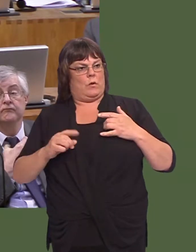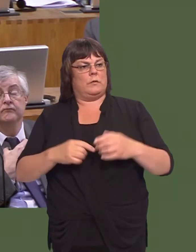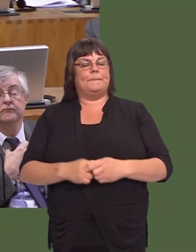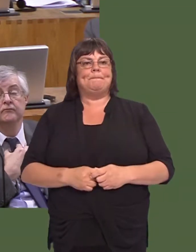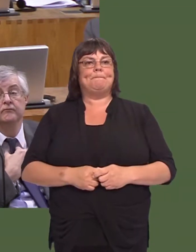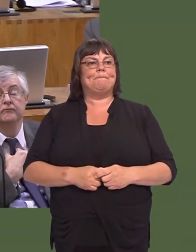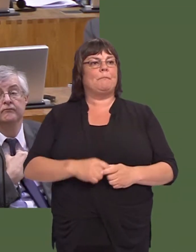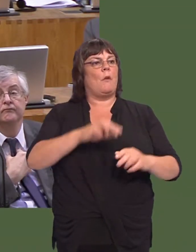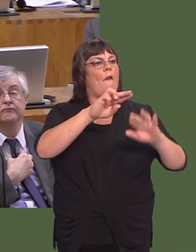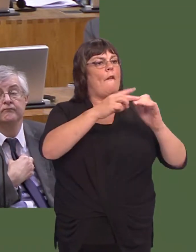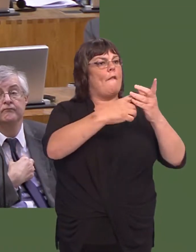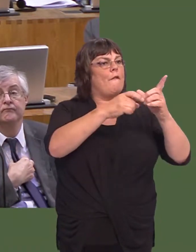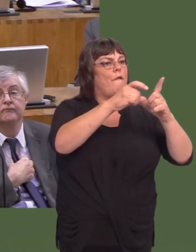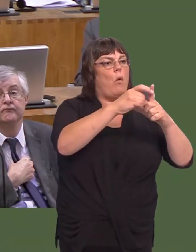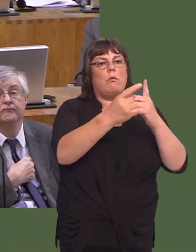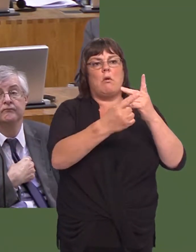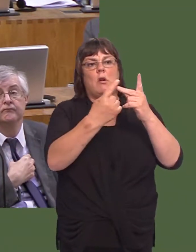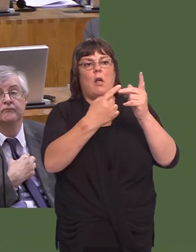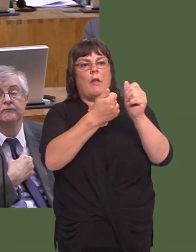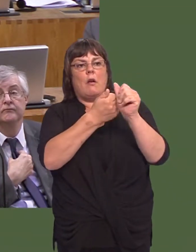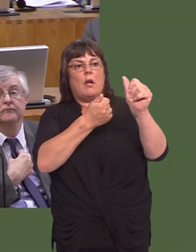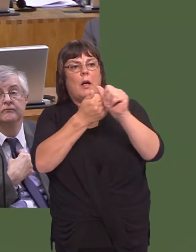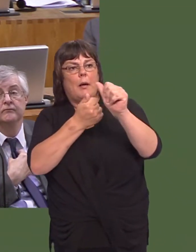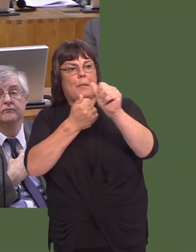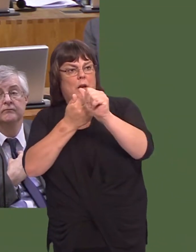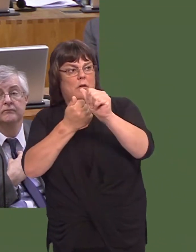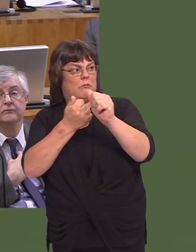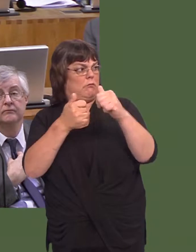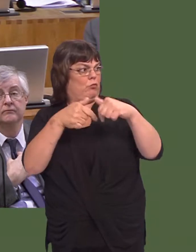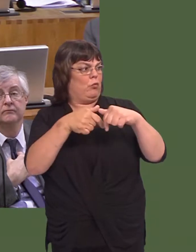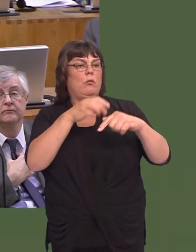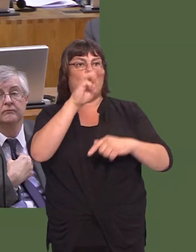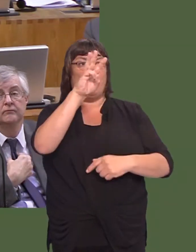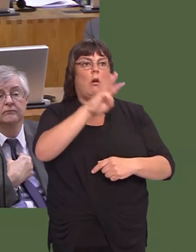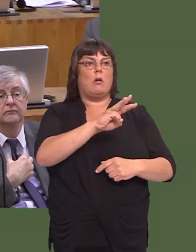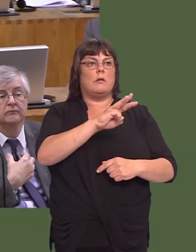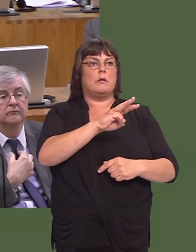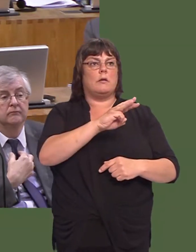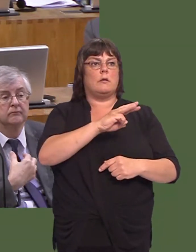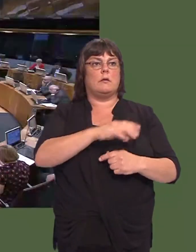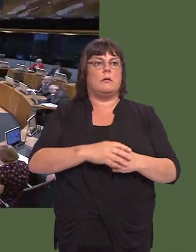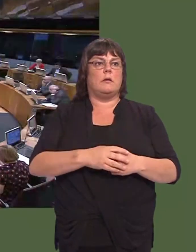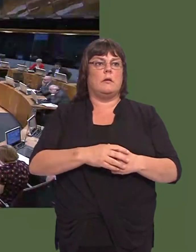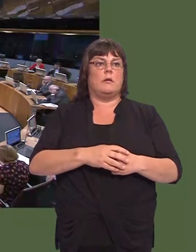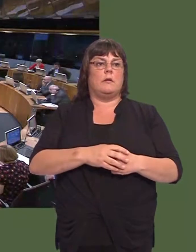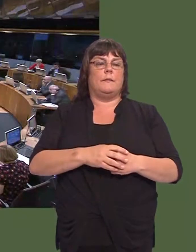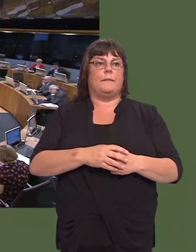is vital for Ford and a number of other companies in Wales that they have unfettered access to the European market.